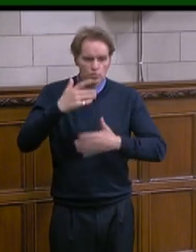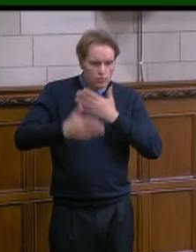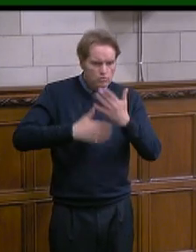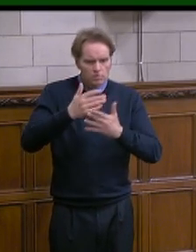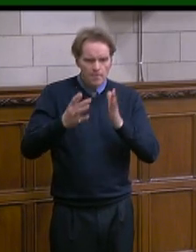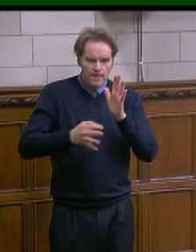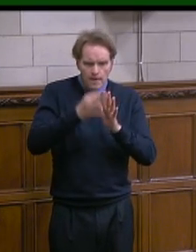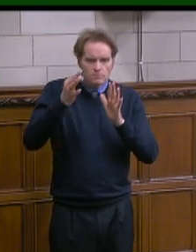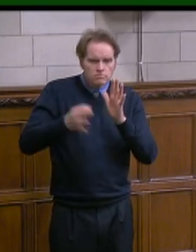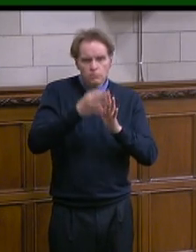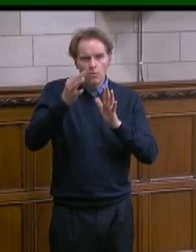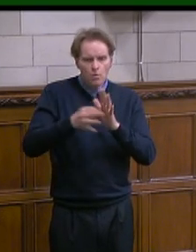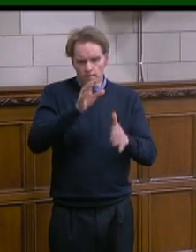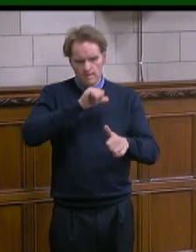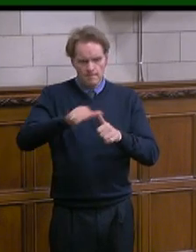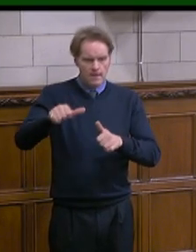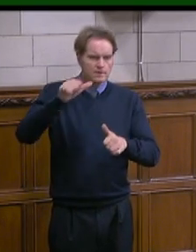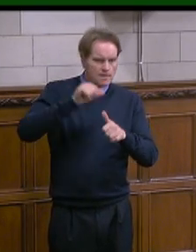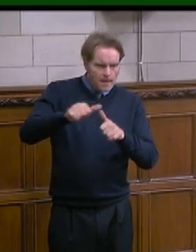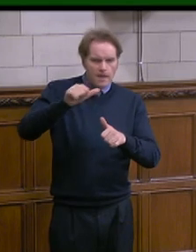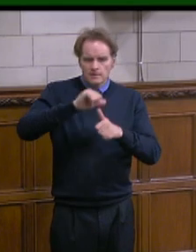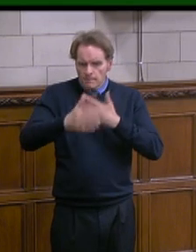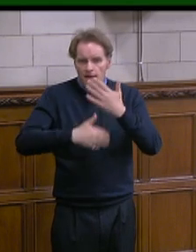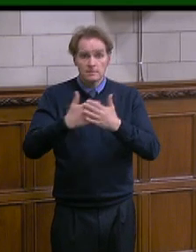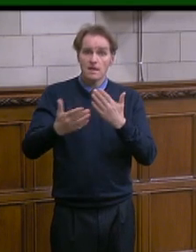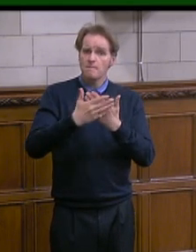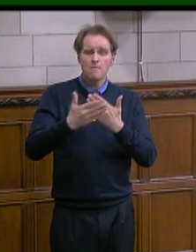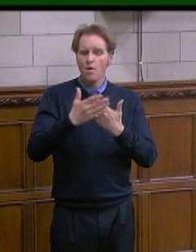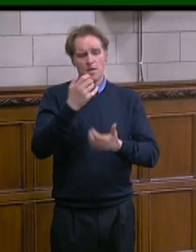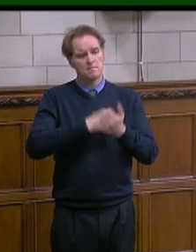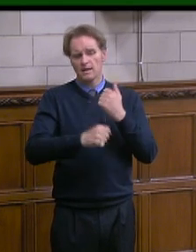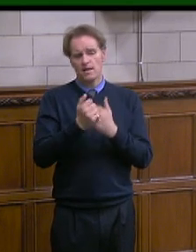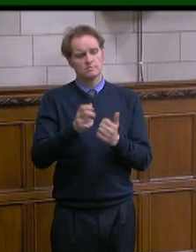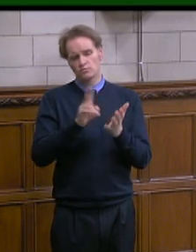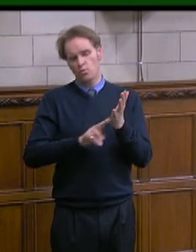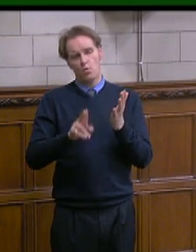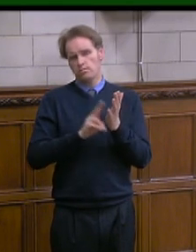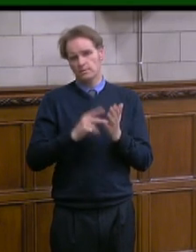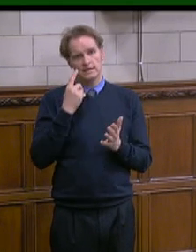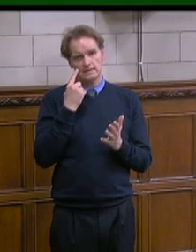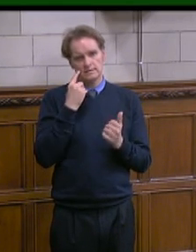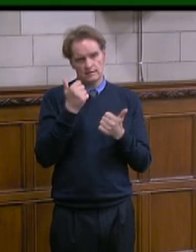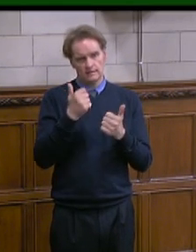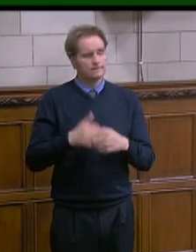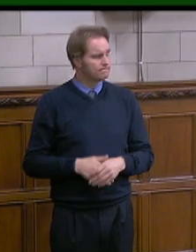We just need to do these things a lot more in this place, and then they will seem like nothing.